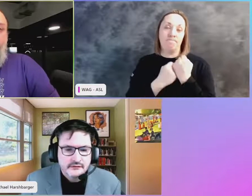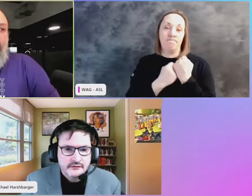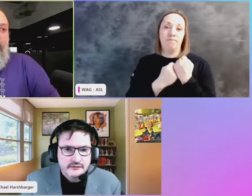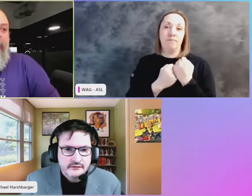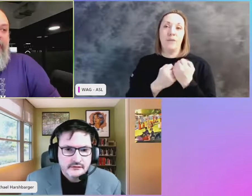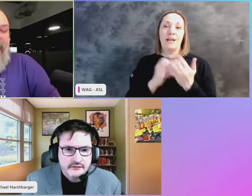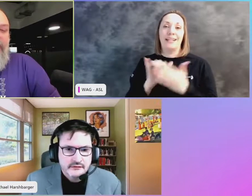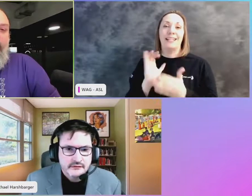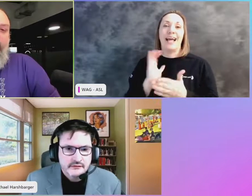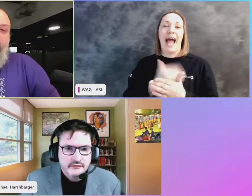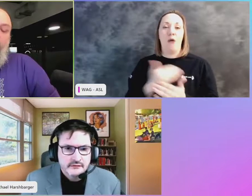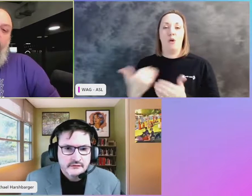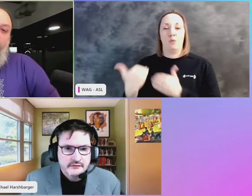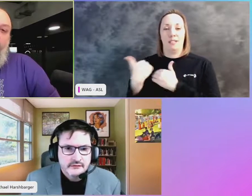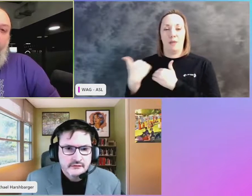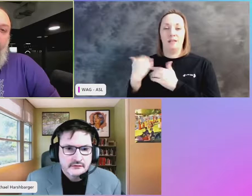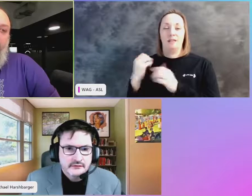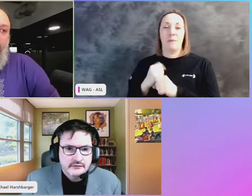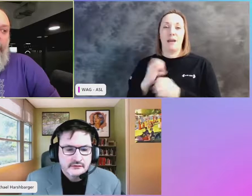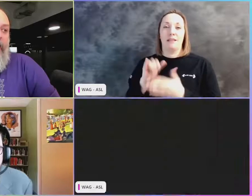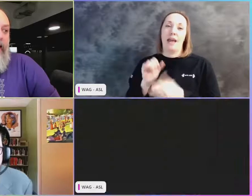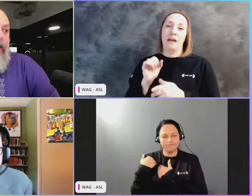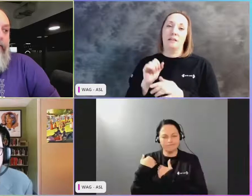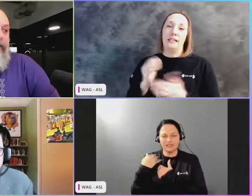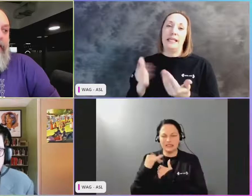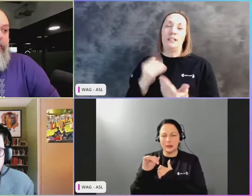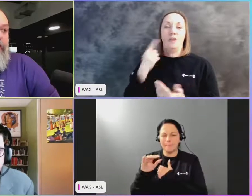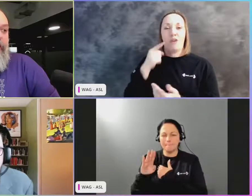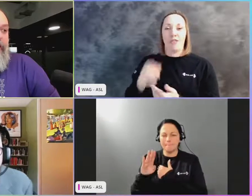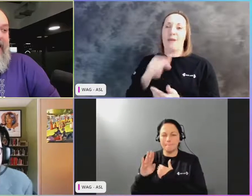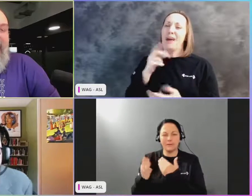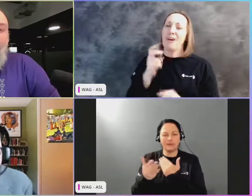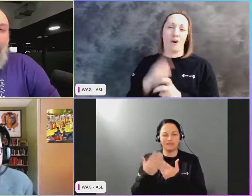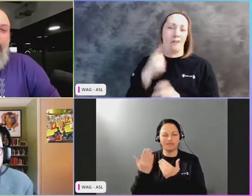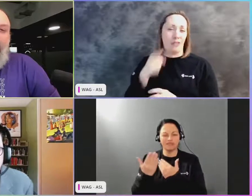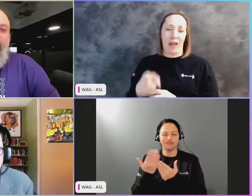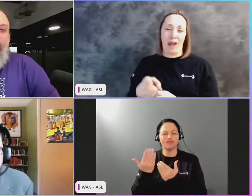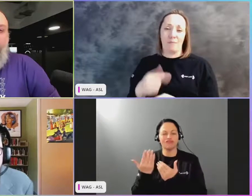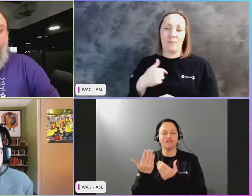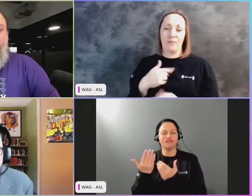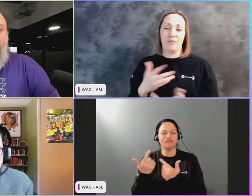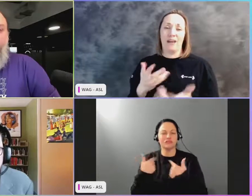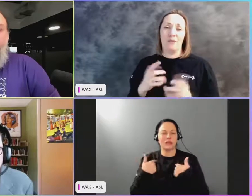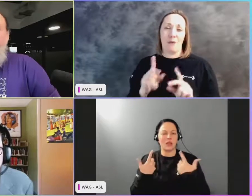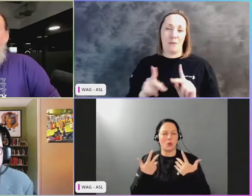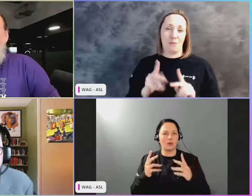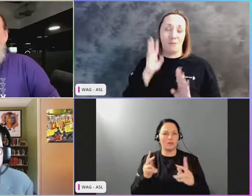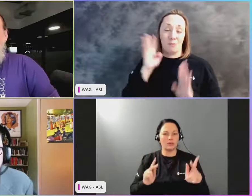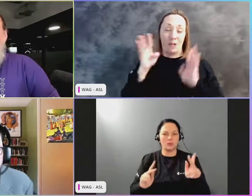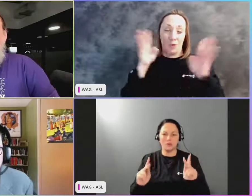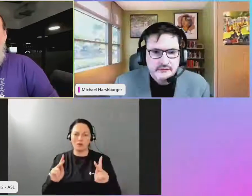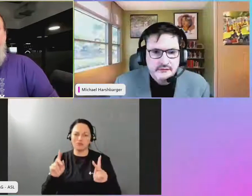other choice. If they want to participate. It reinforces this idea that it is our responsibility to make that